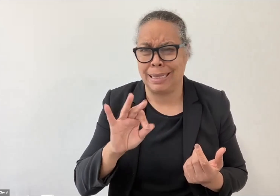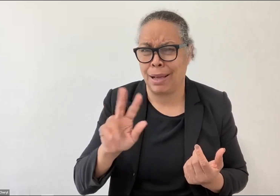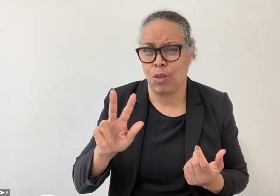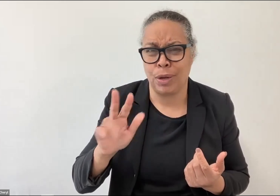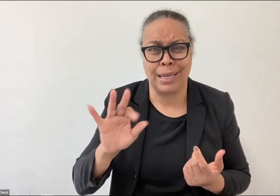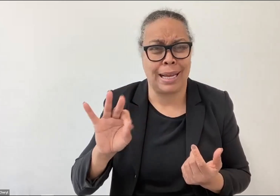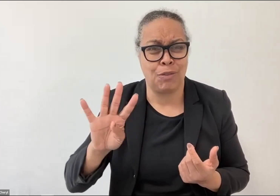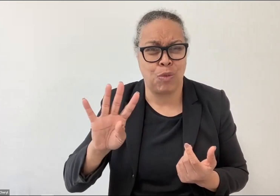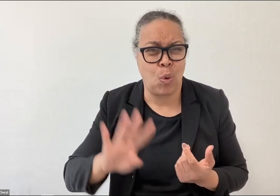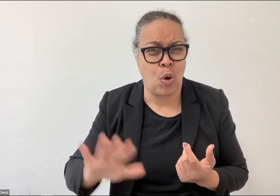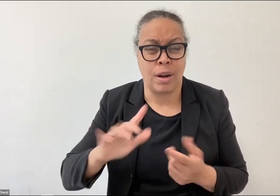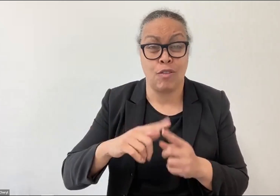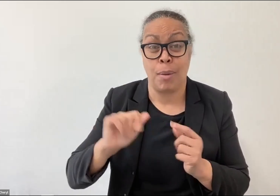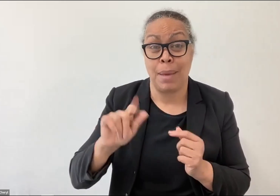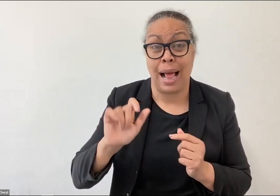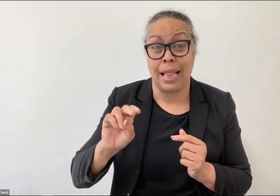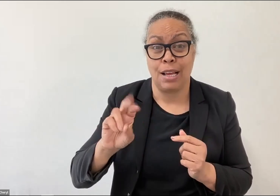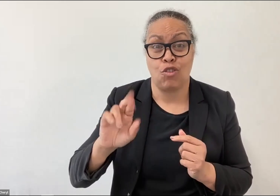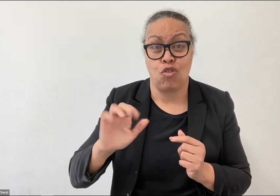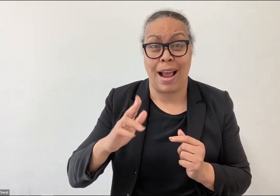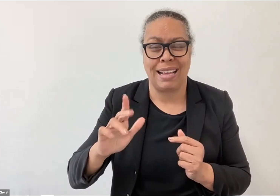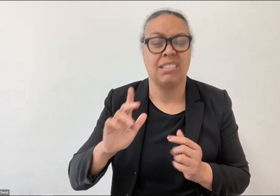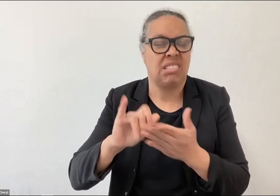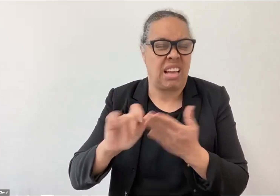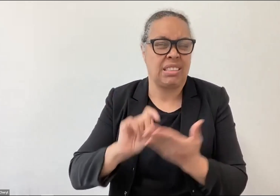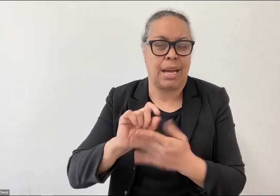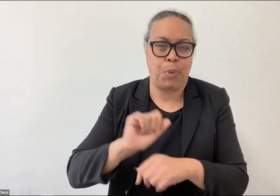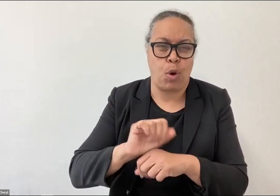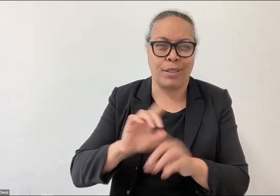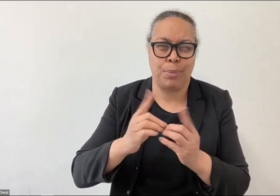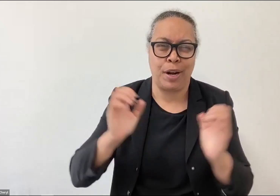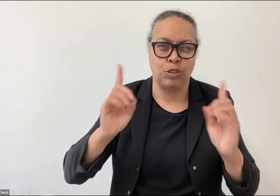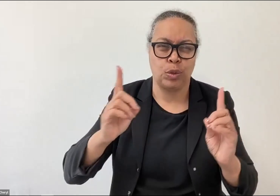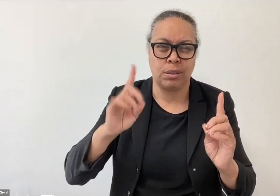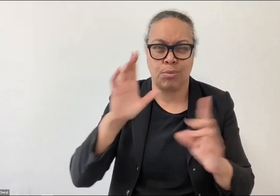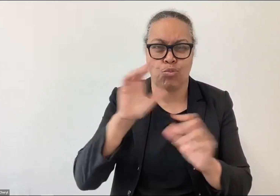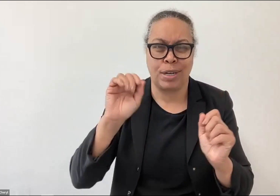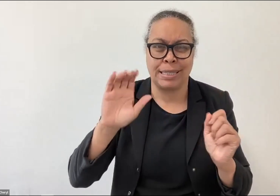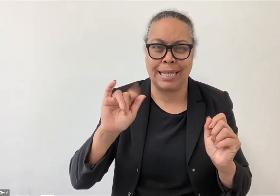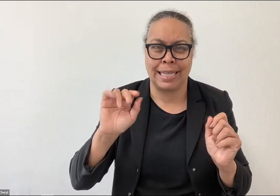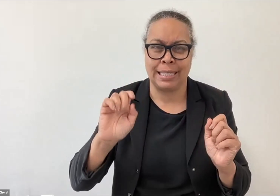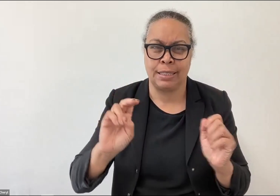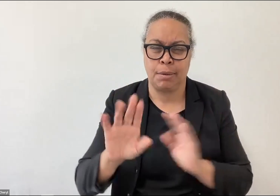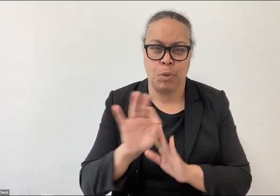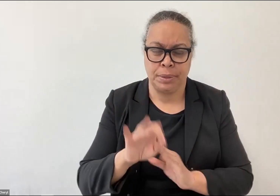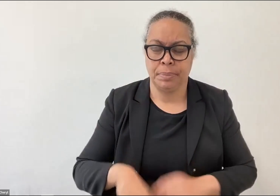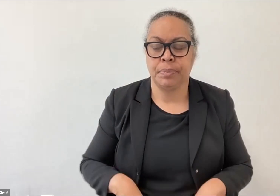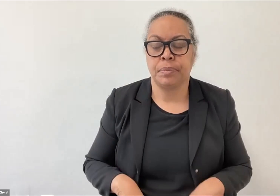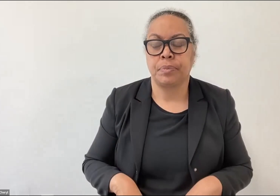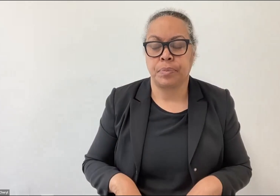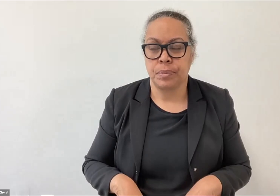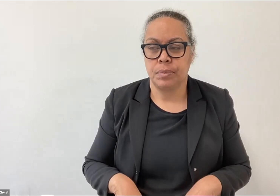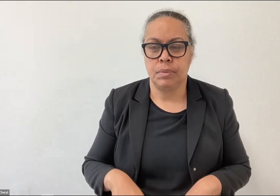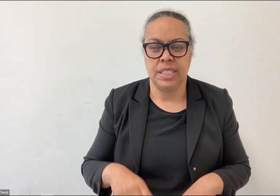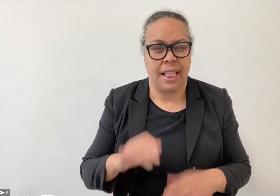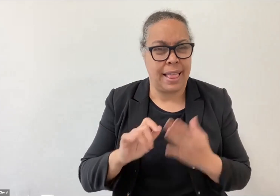94 from Alan Rike. I was a Clinton appointee at the Department of Education, and they were talking about the Fdr.